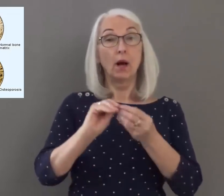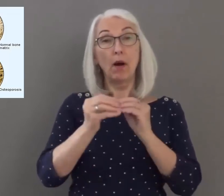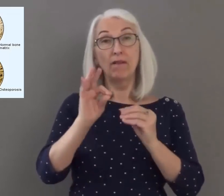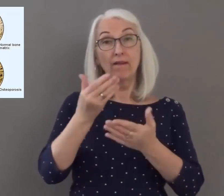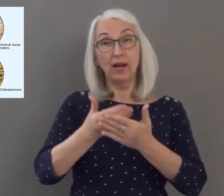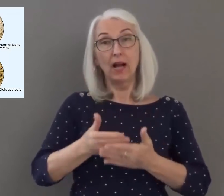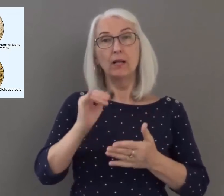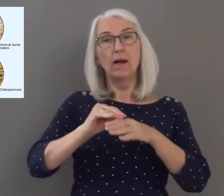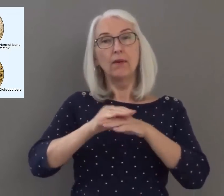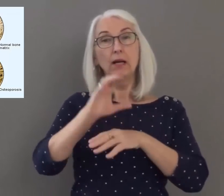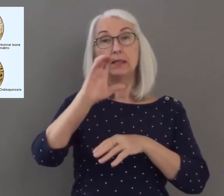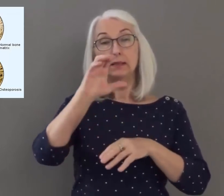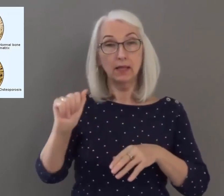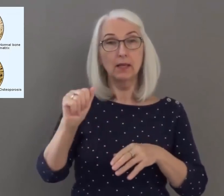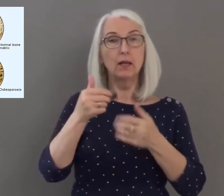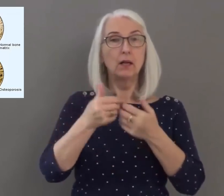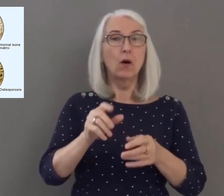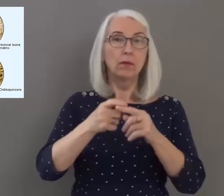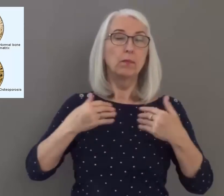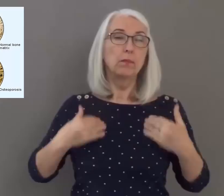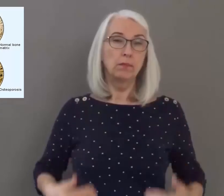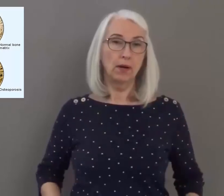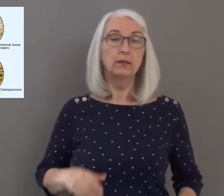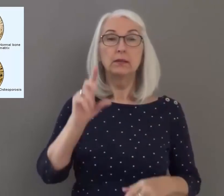A number of factors affect calcium loss from the body: